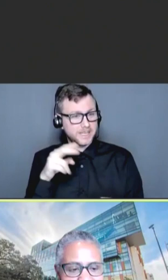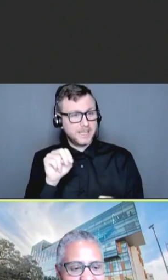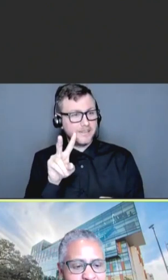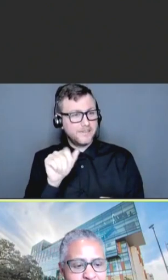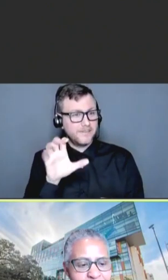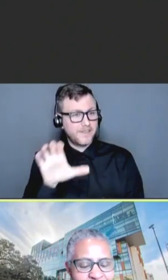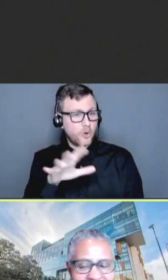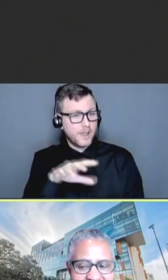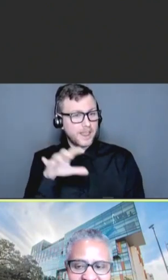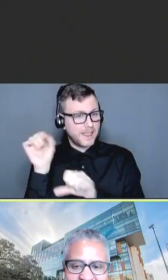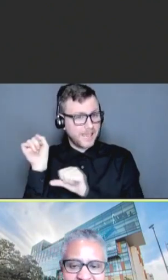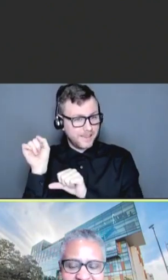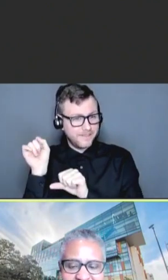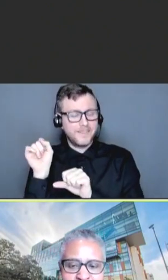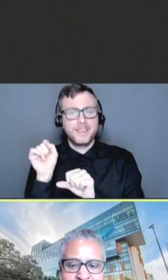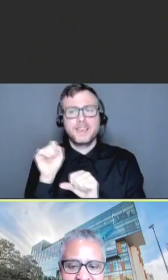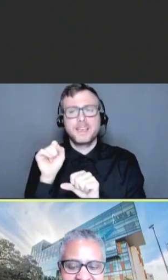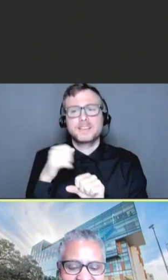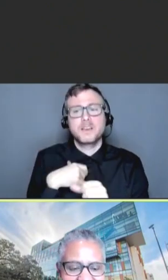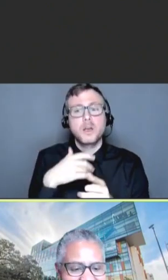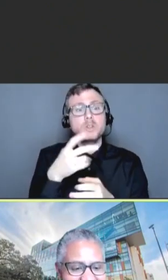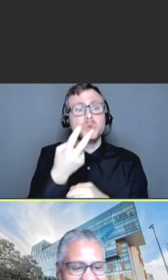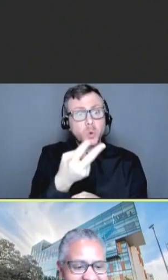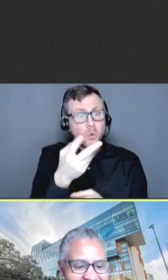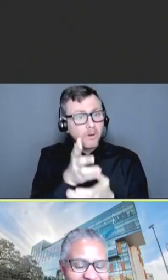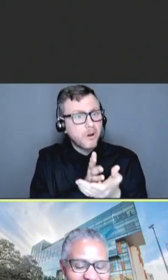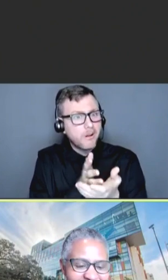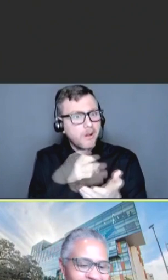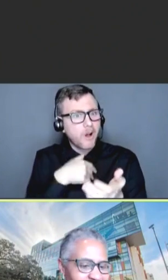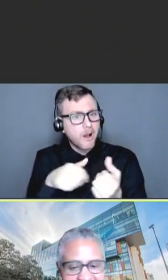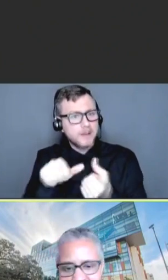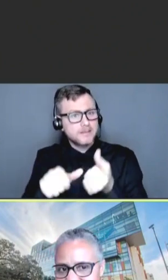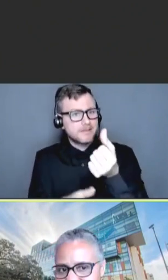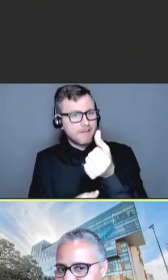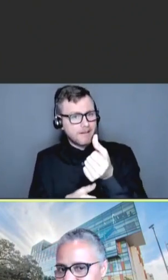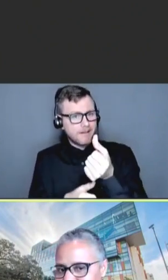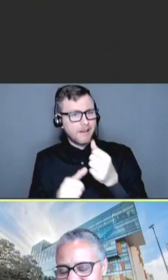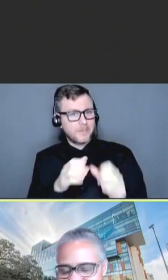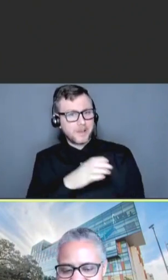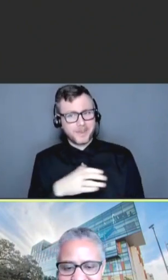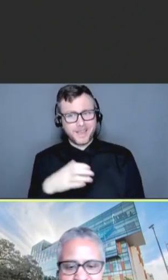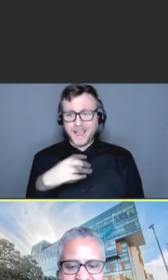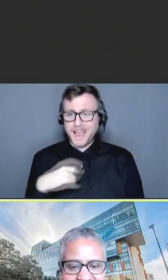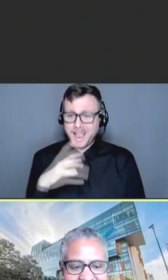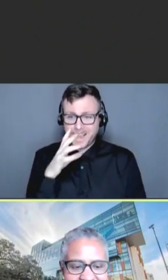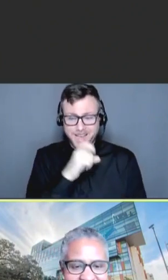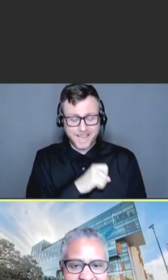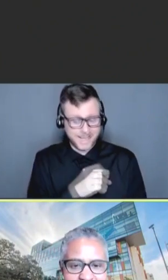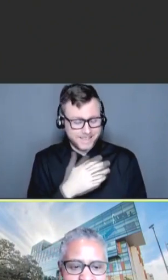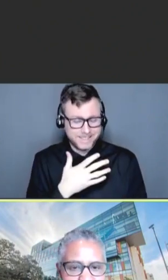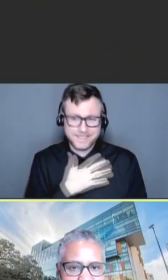are part of our subcommittee. So I guess I'm just going to take liberties to thank them to